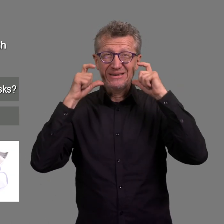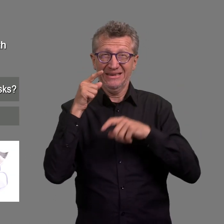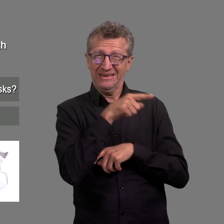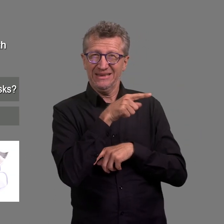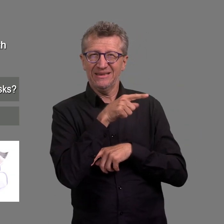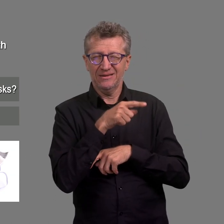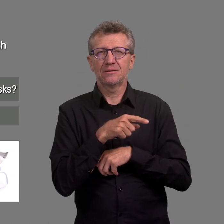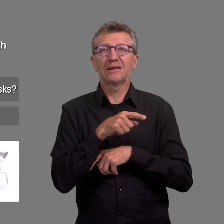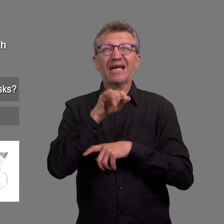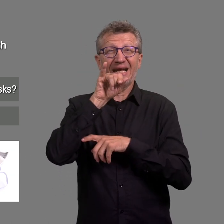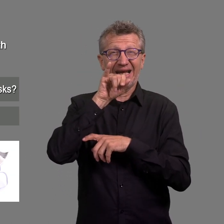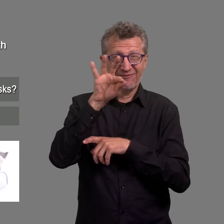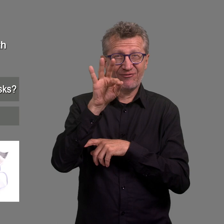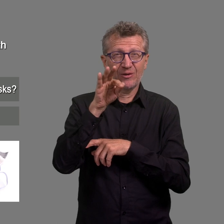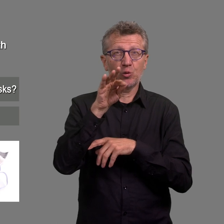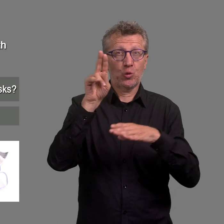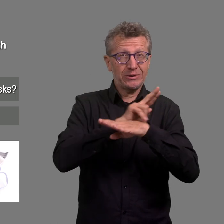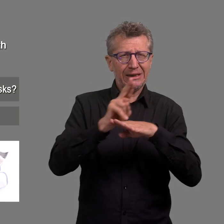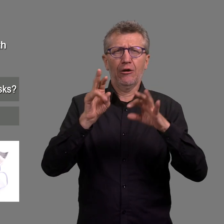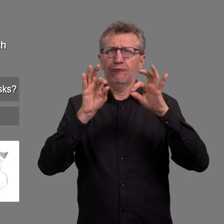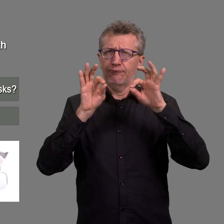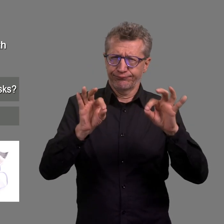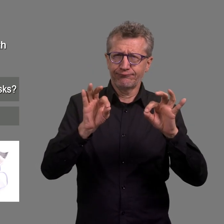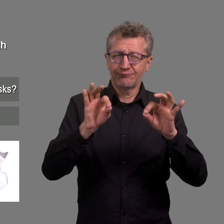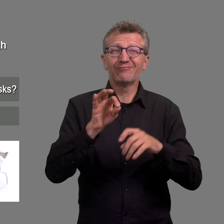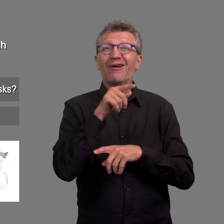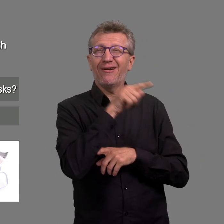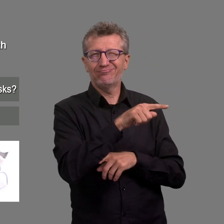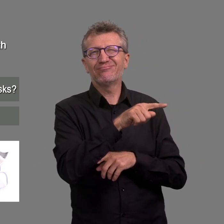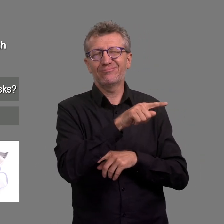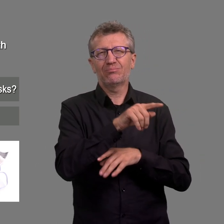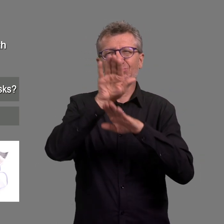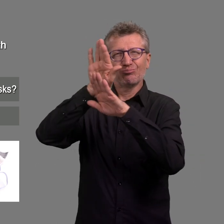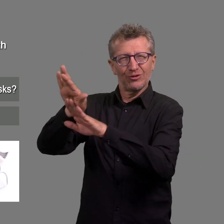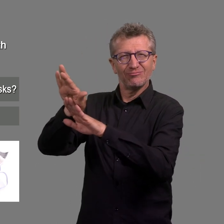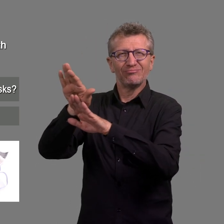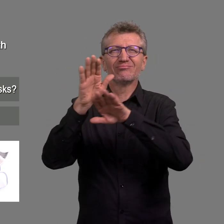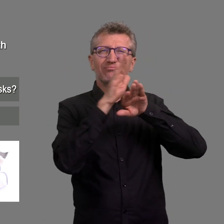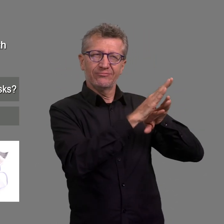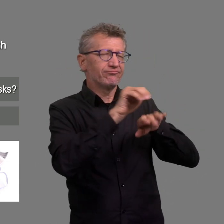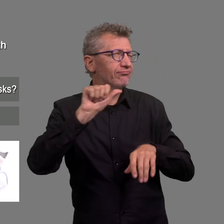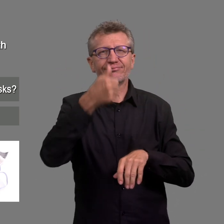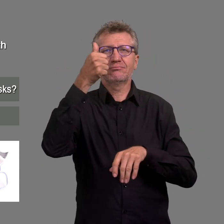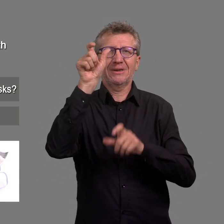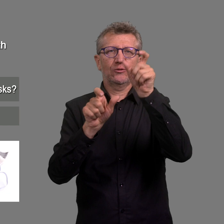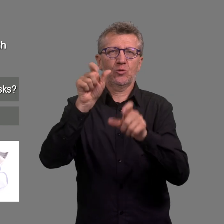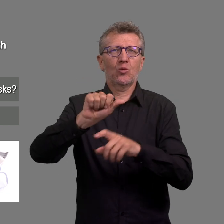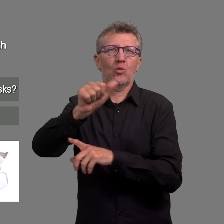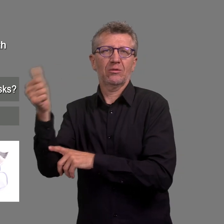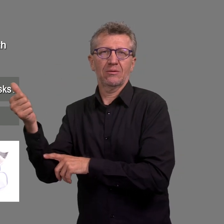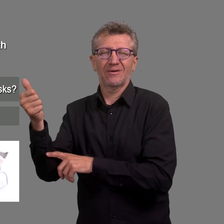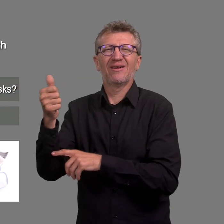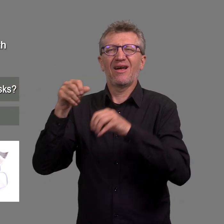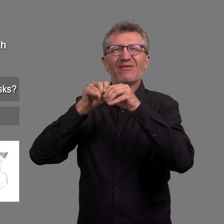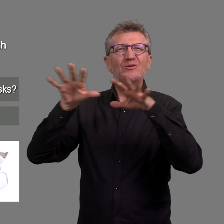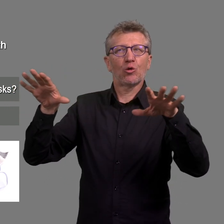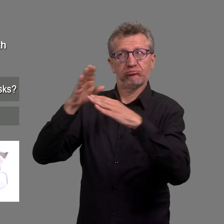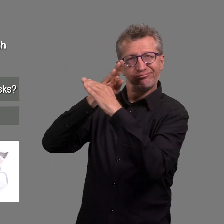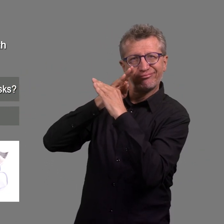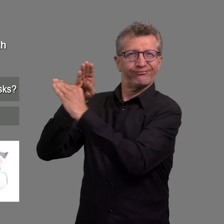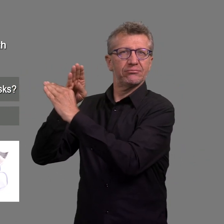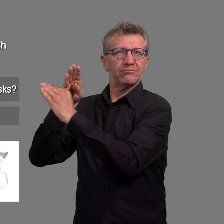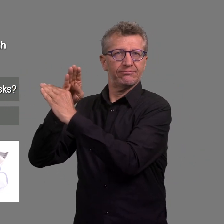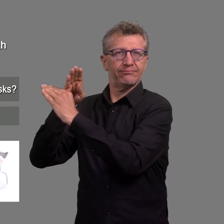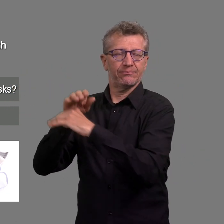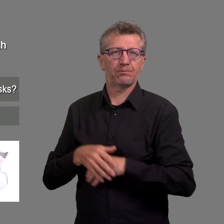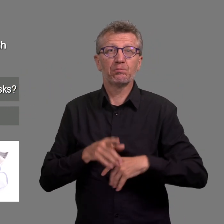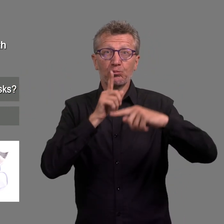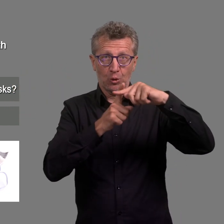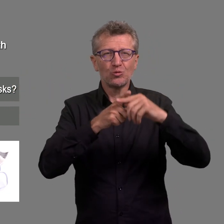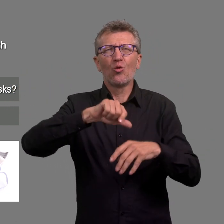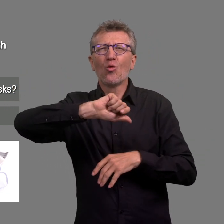Community masks, when used correctly, primarily protect other people from infection.